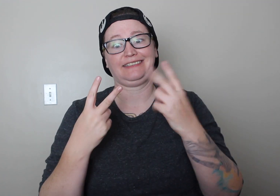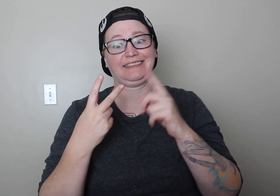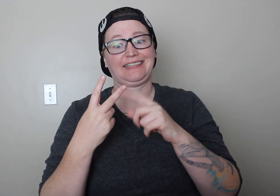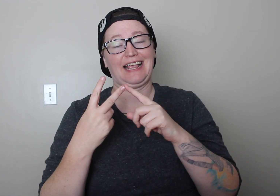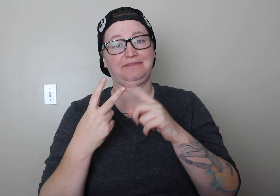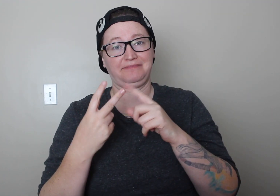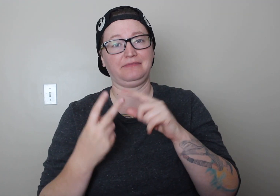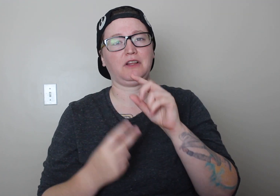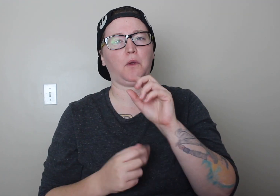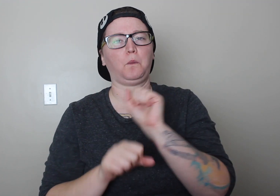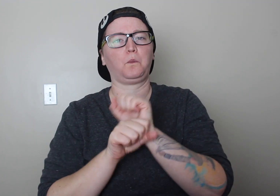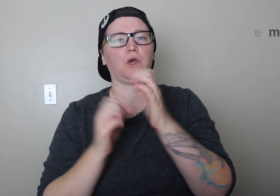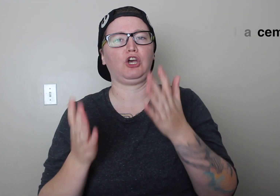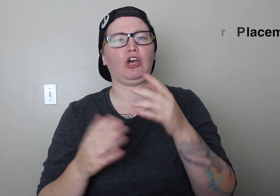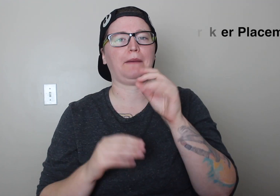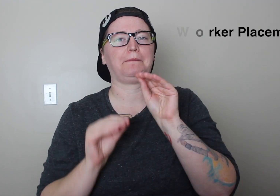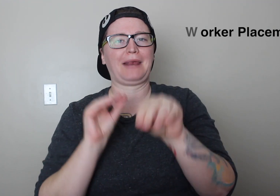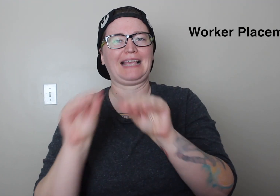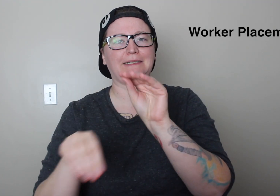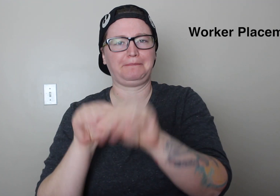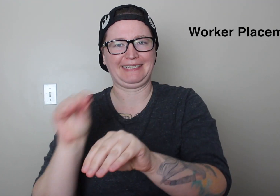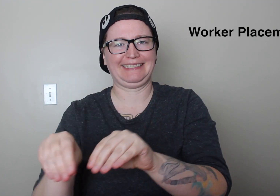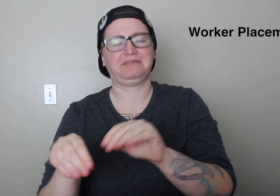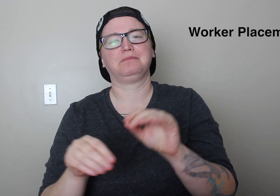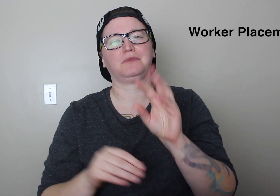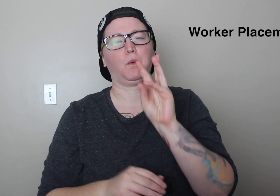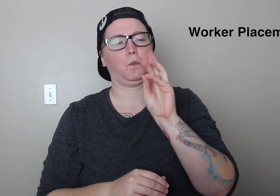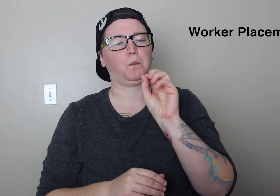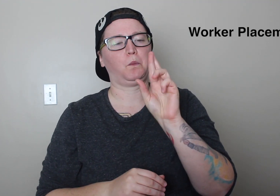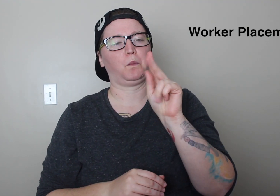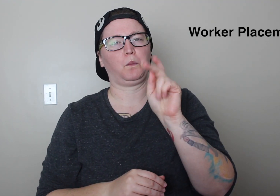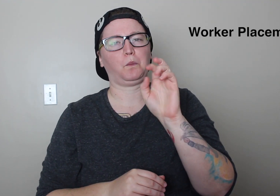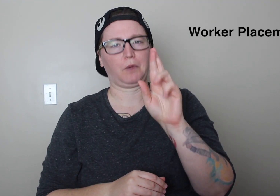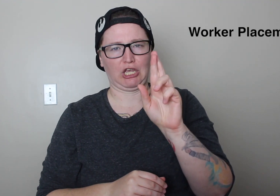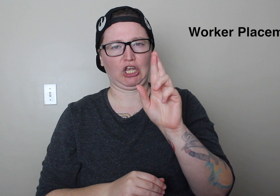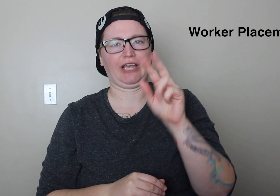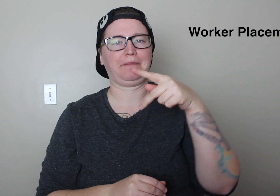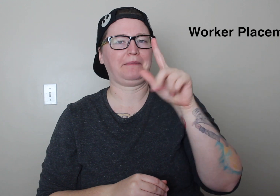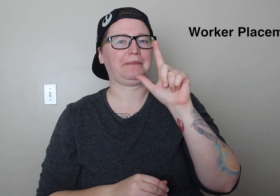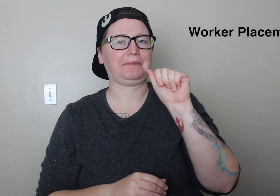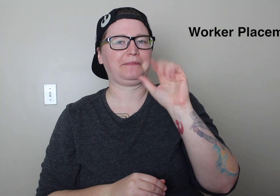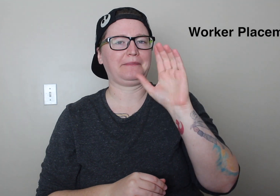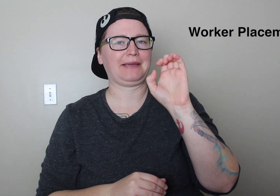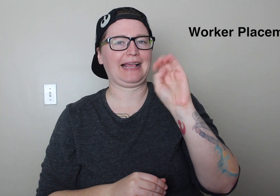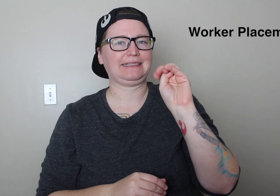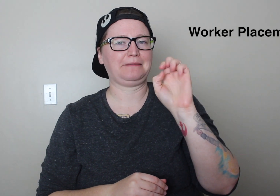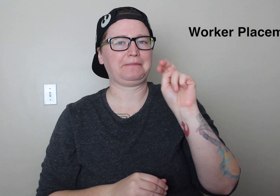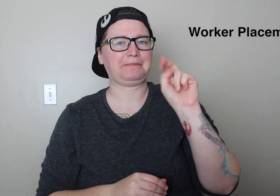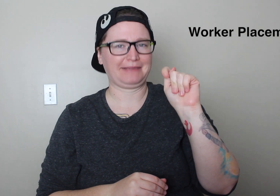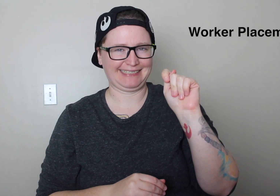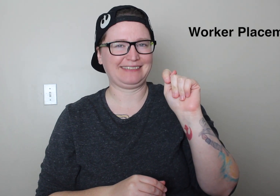The second game mechanic is called worker placement.